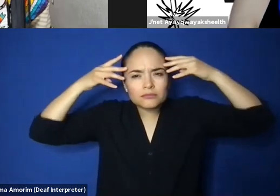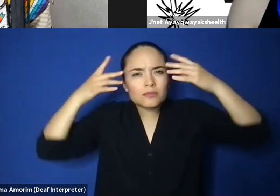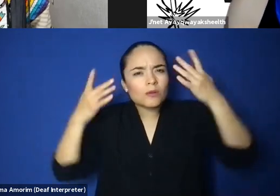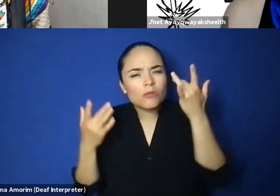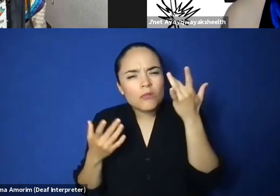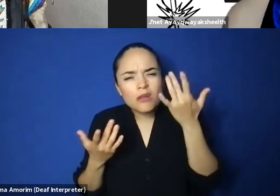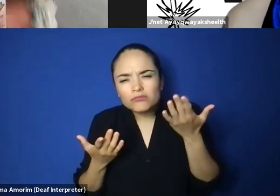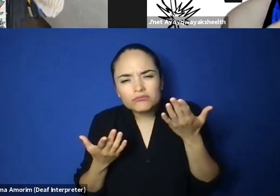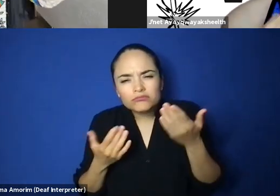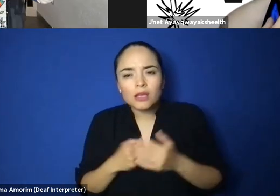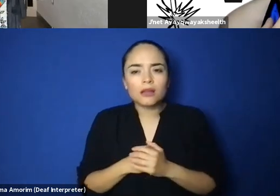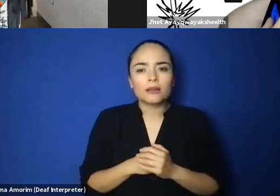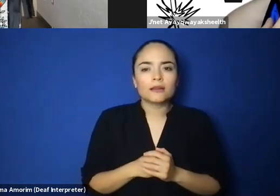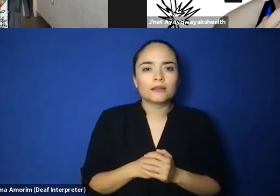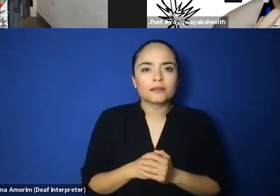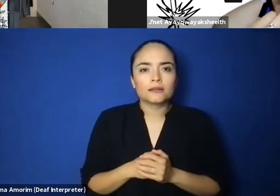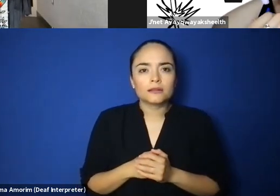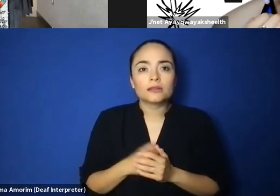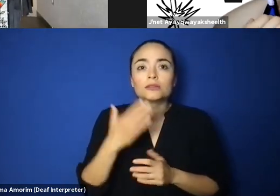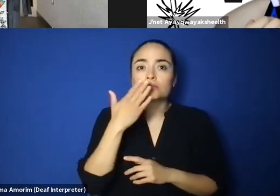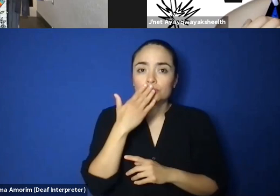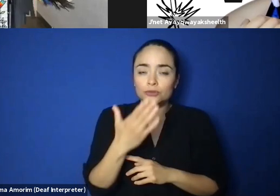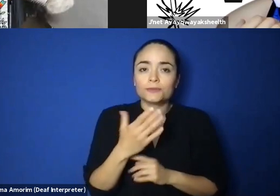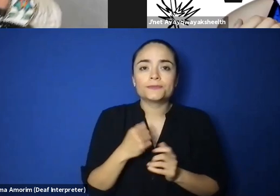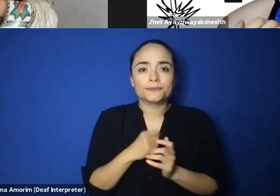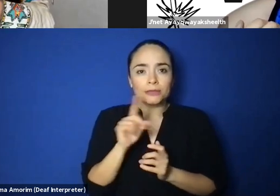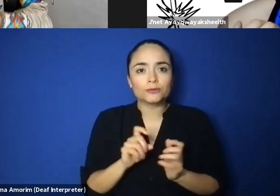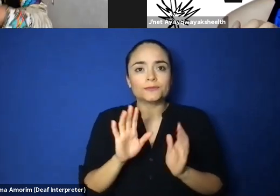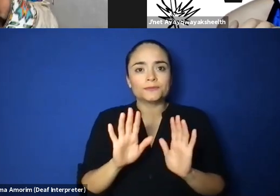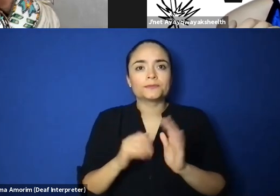That's a really great question.so I can take this off and hold it a bit closer. So this is my